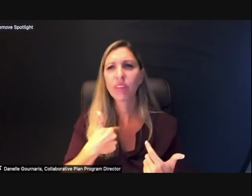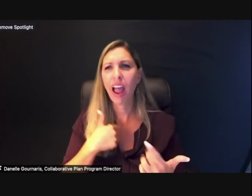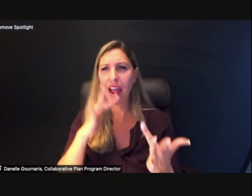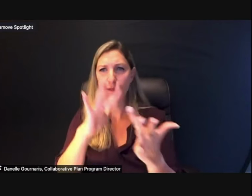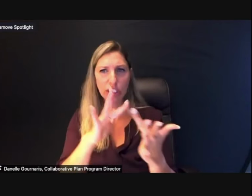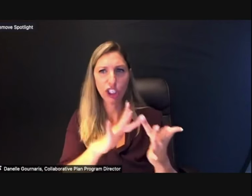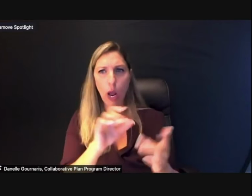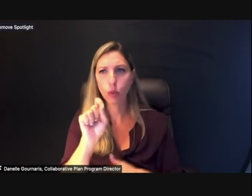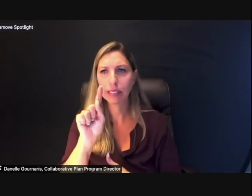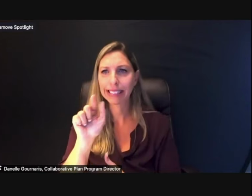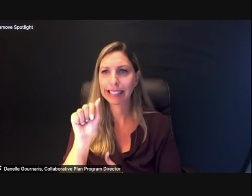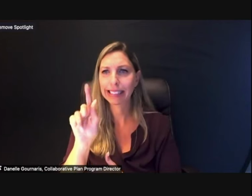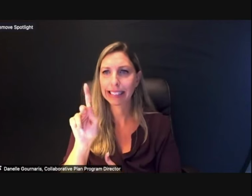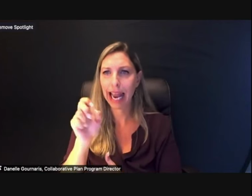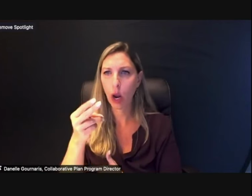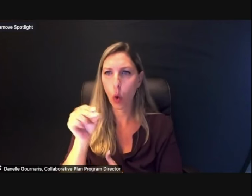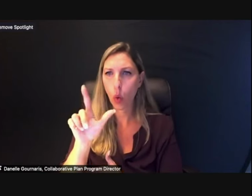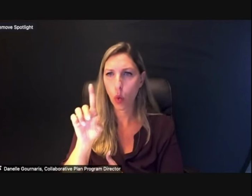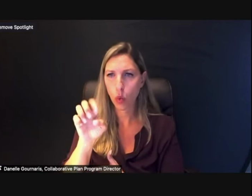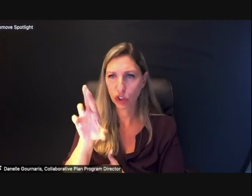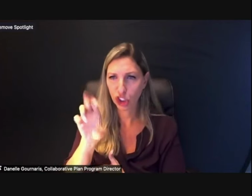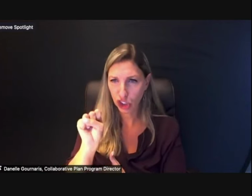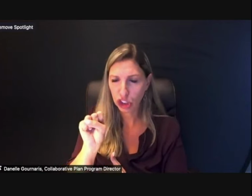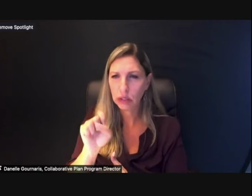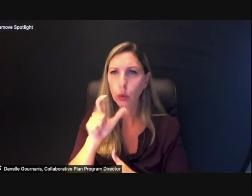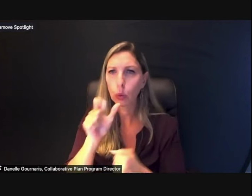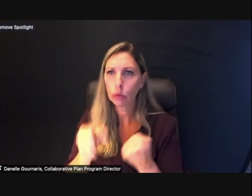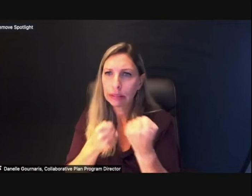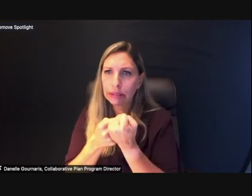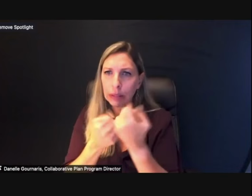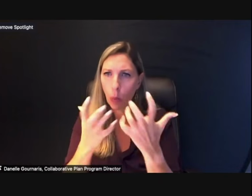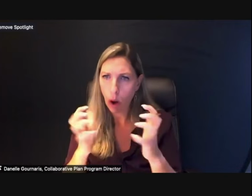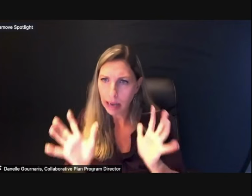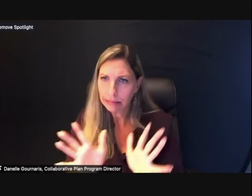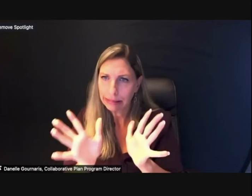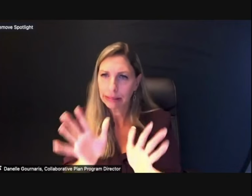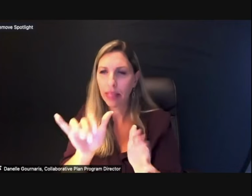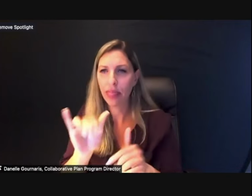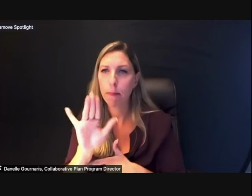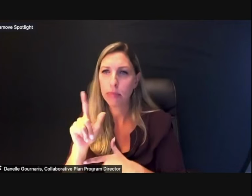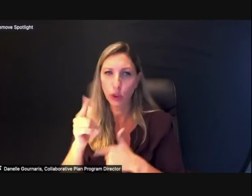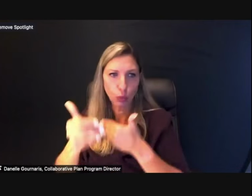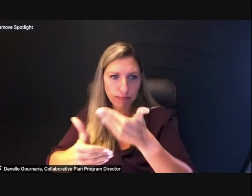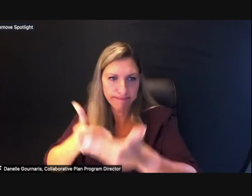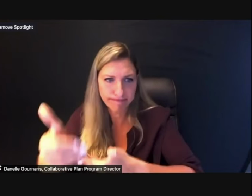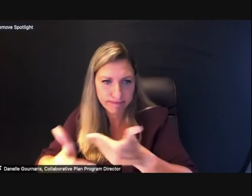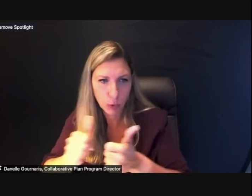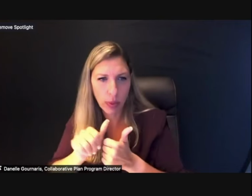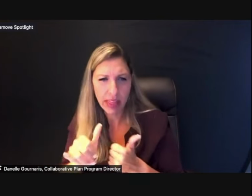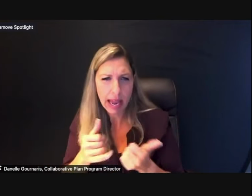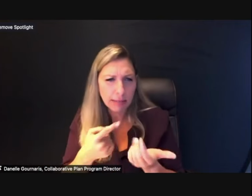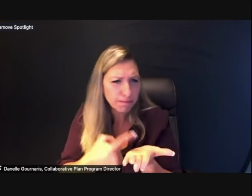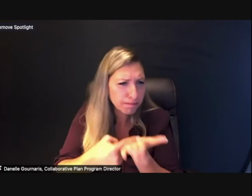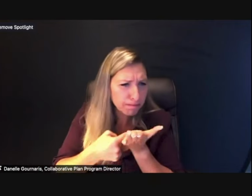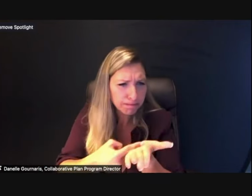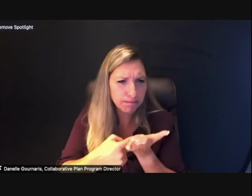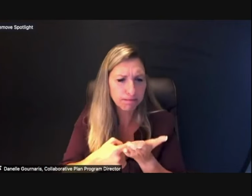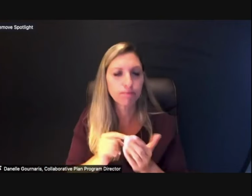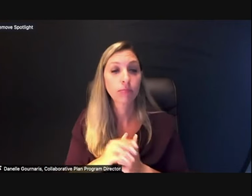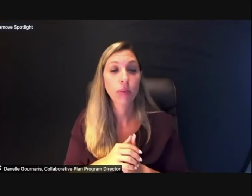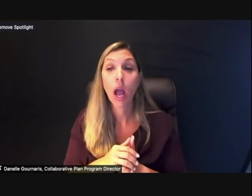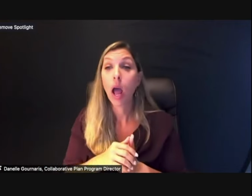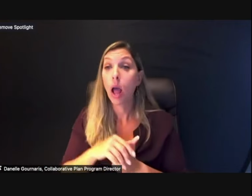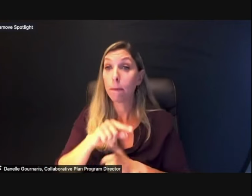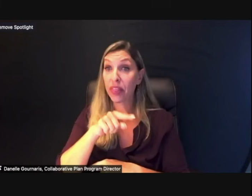I've reached out to stakeholders who want a bill to go through. There are